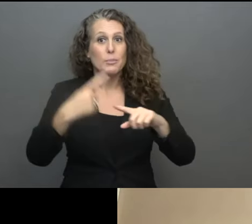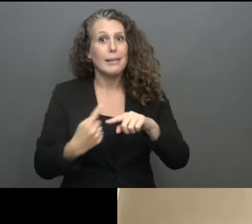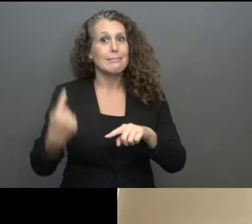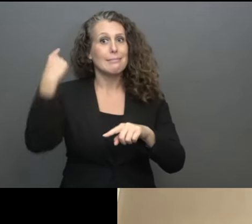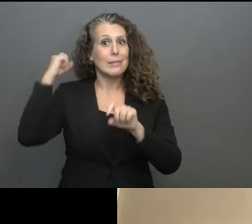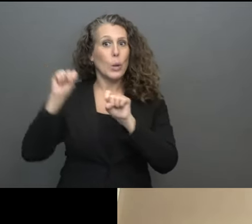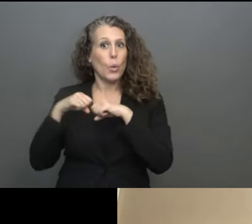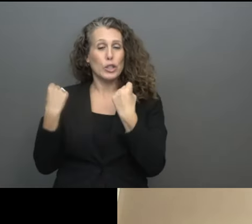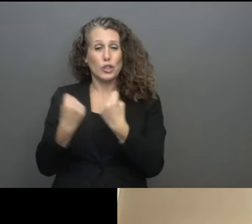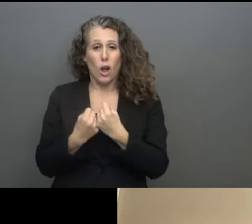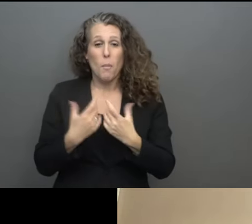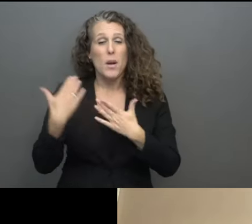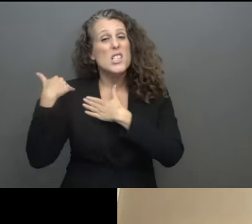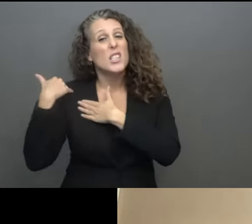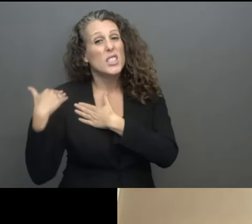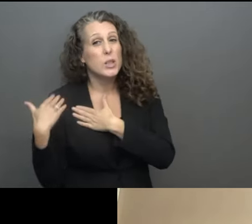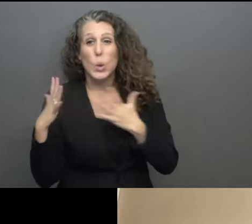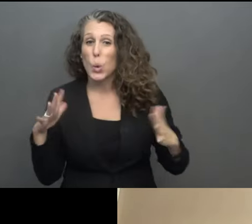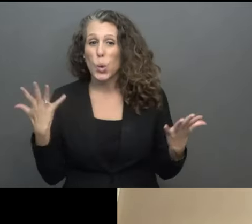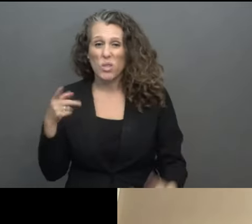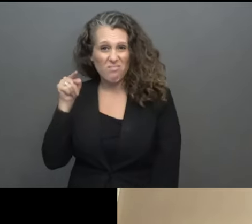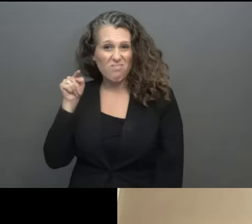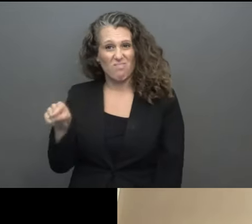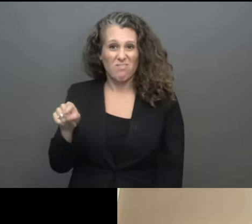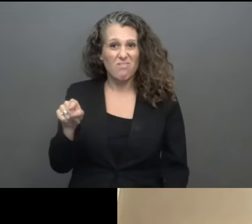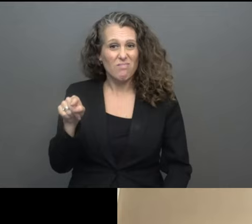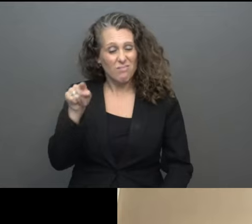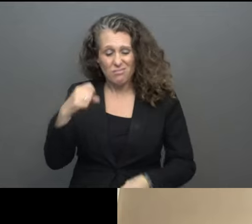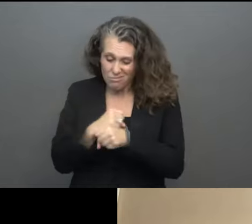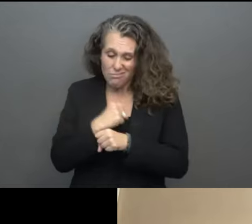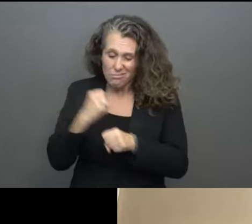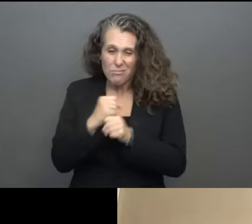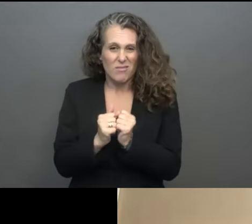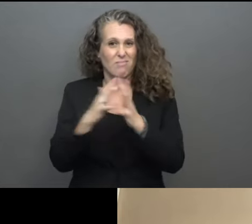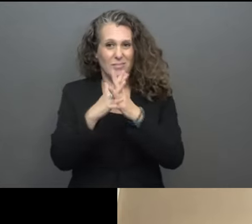done by her to make today's event happen, and also the workshop we had three weeks ago,